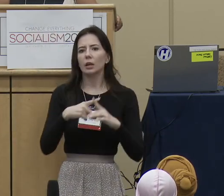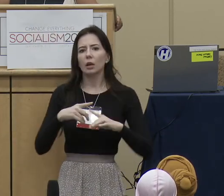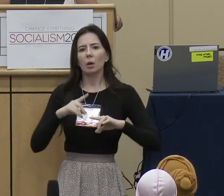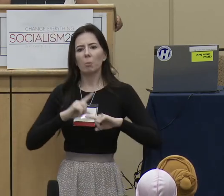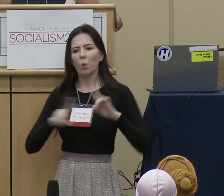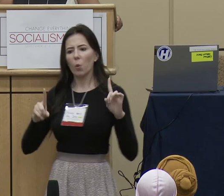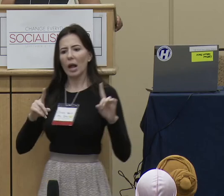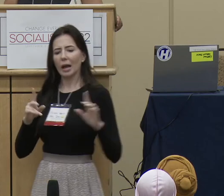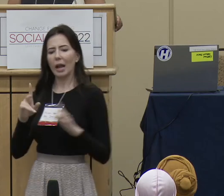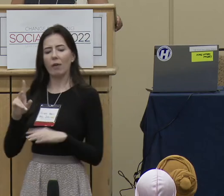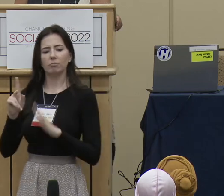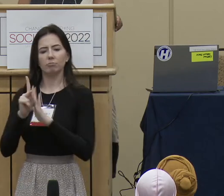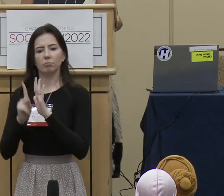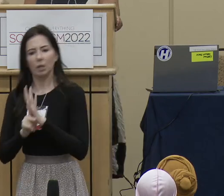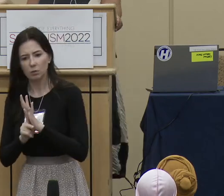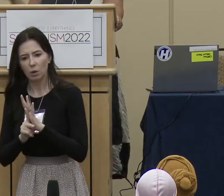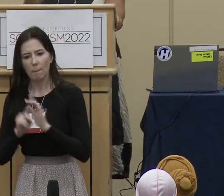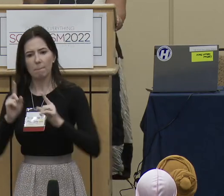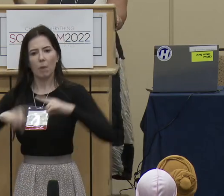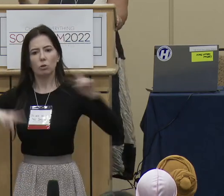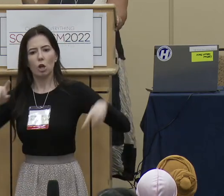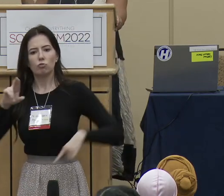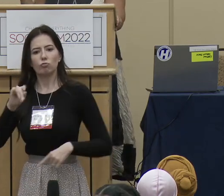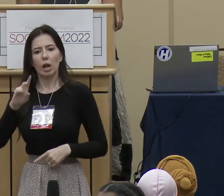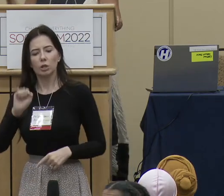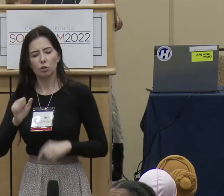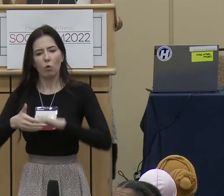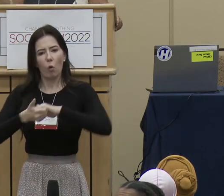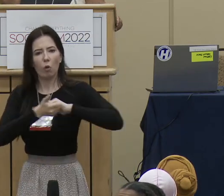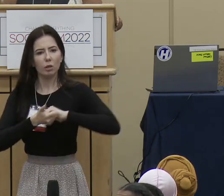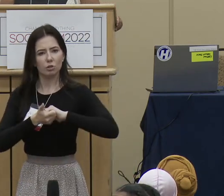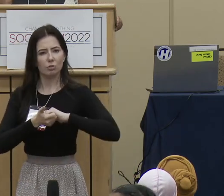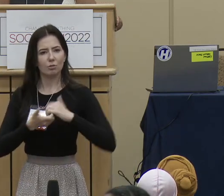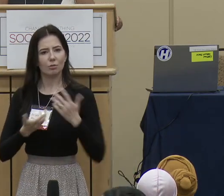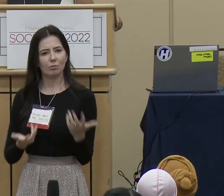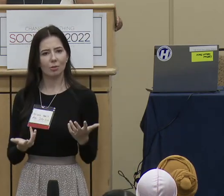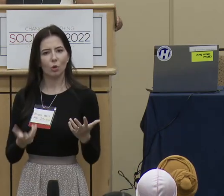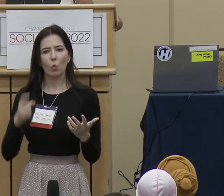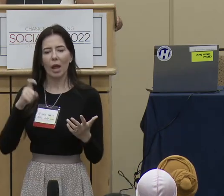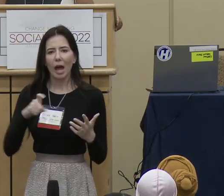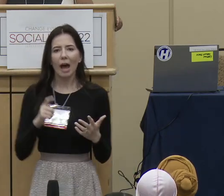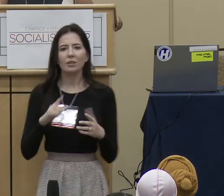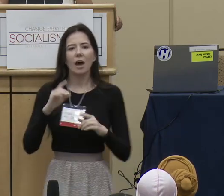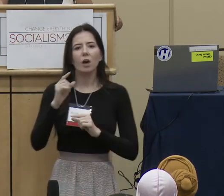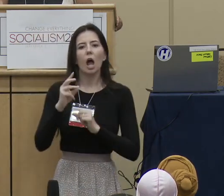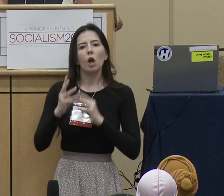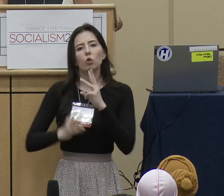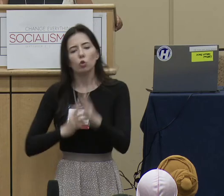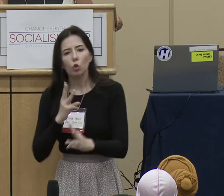multi-principled multiracial coalitions . And we have to